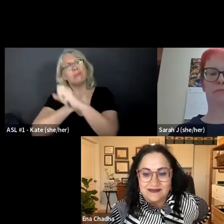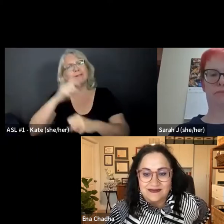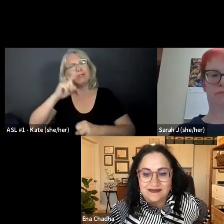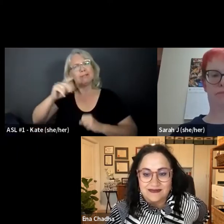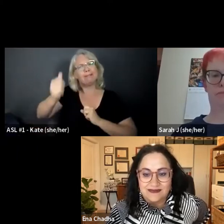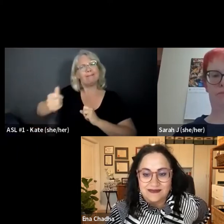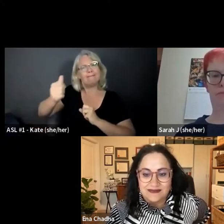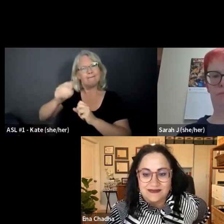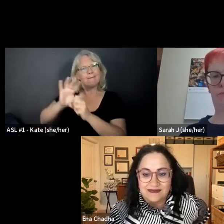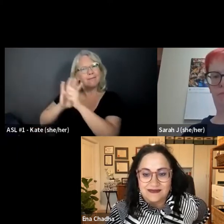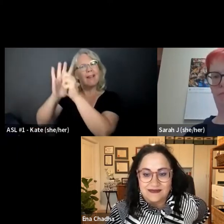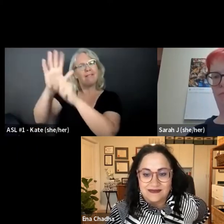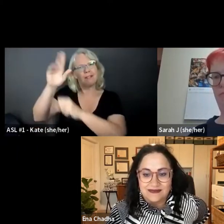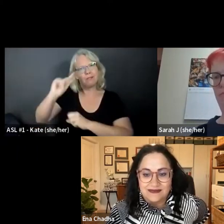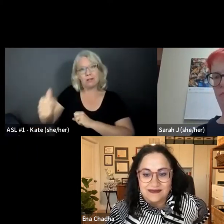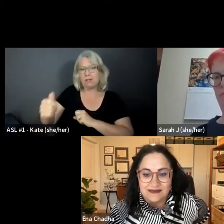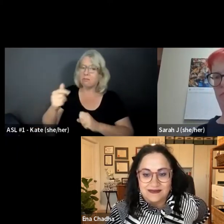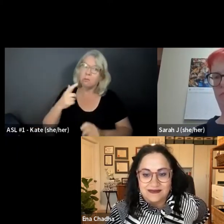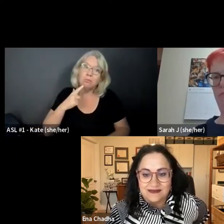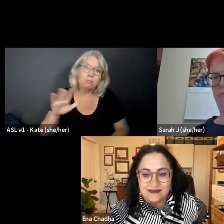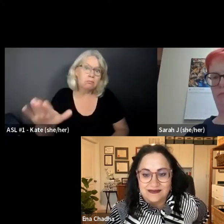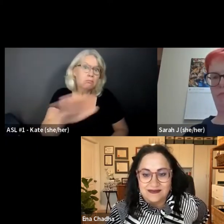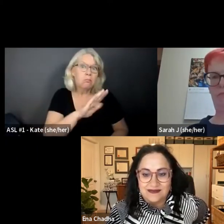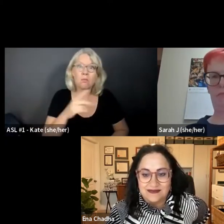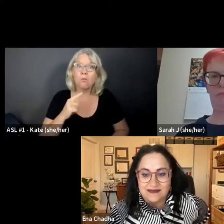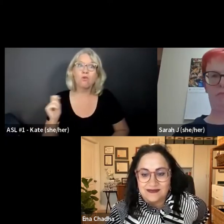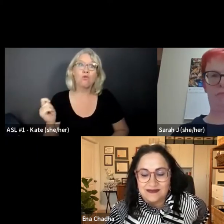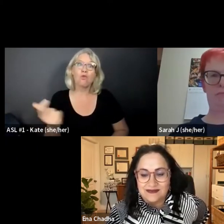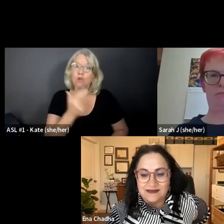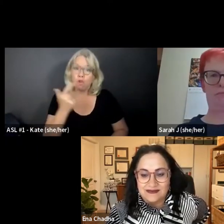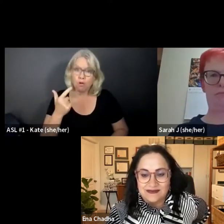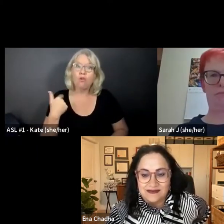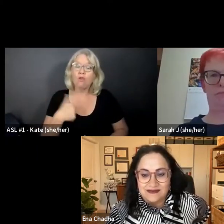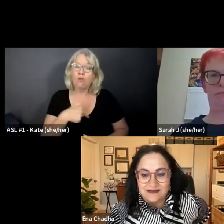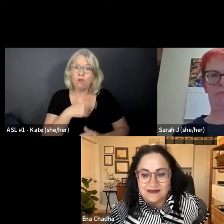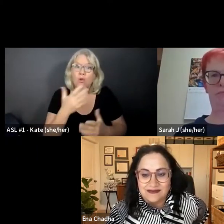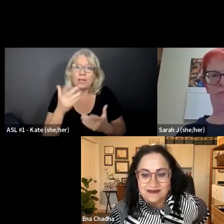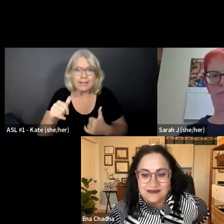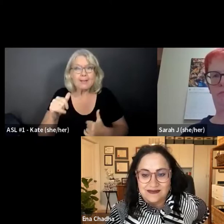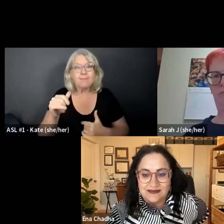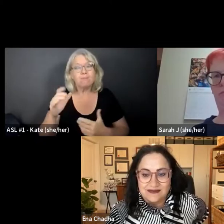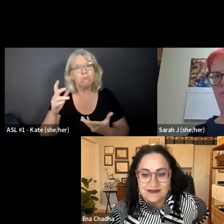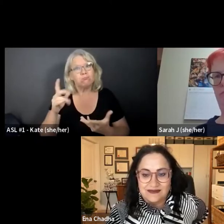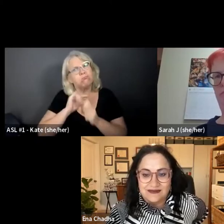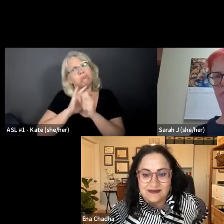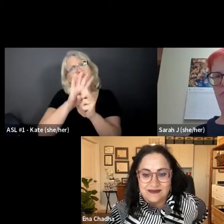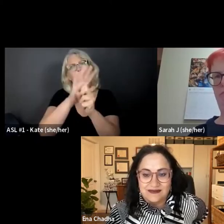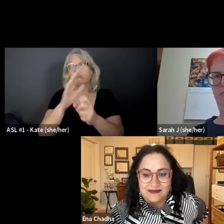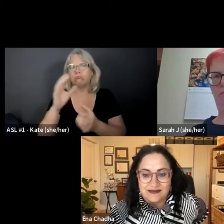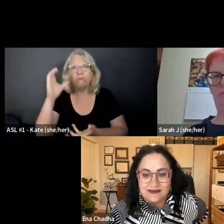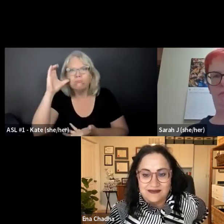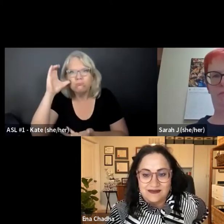EVERYBODY AT ONE POINT NEEDS TO GET THEIR RIGHTS HEARD AND EVERYBODY NEEDS TO GET HEARD.